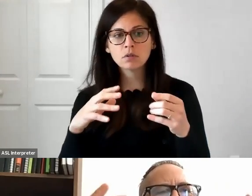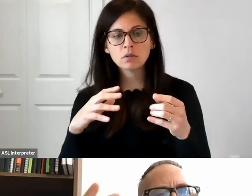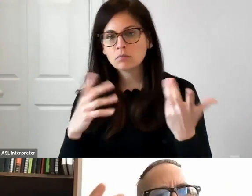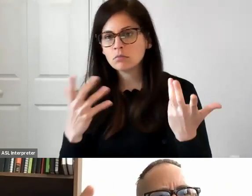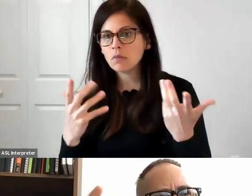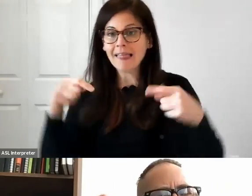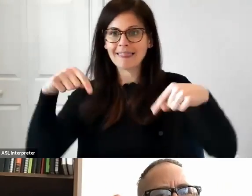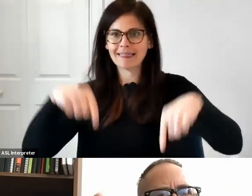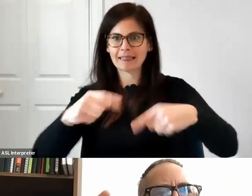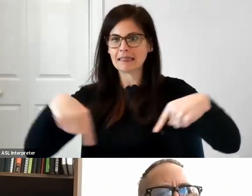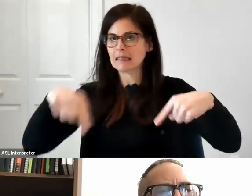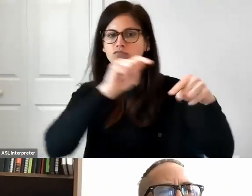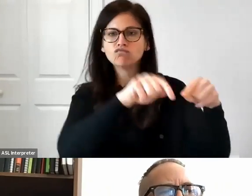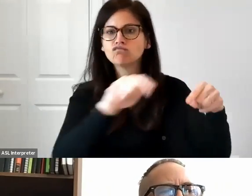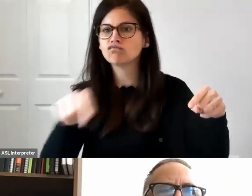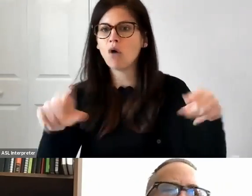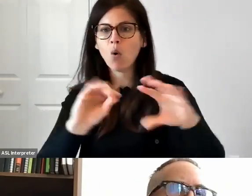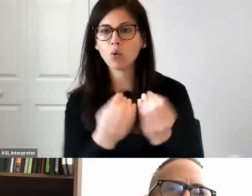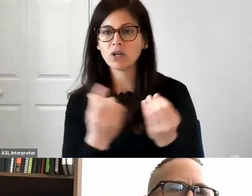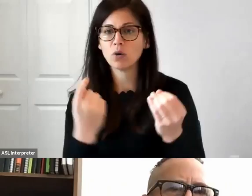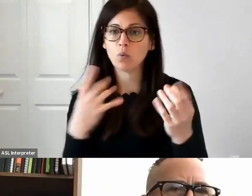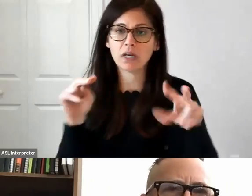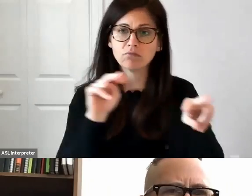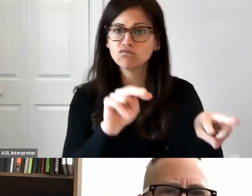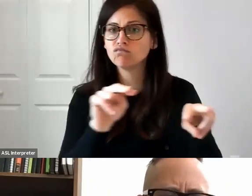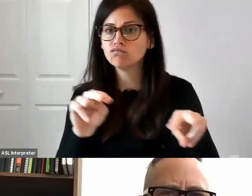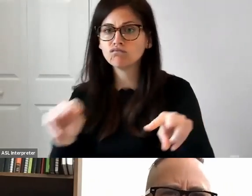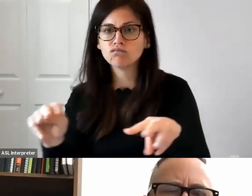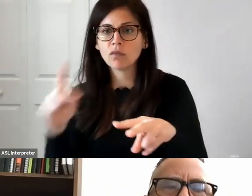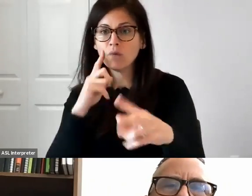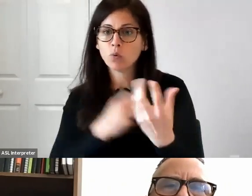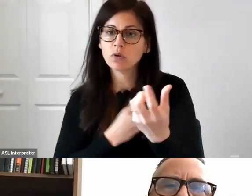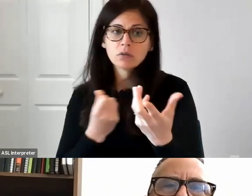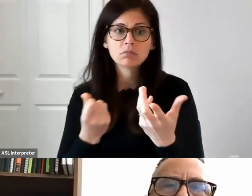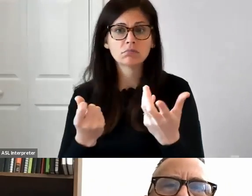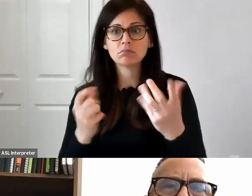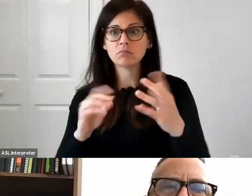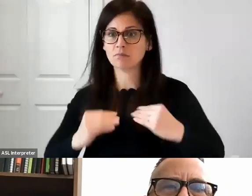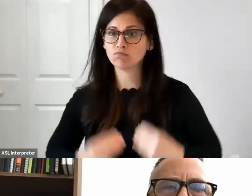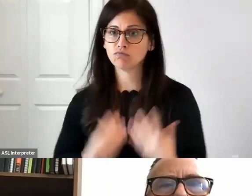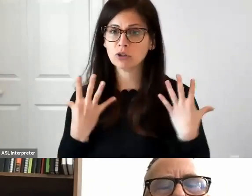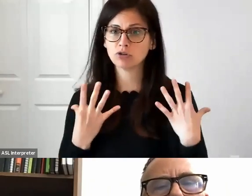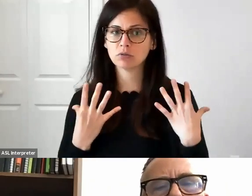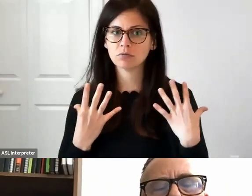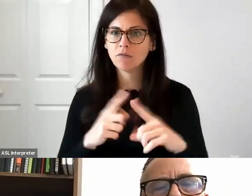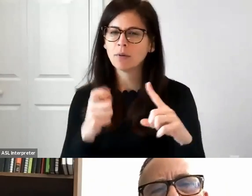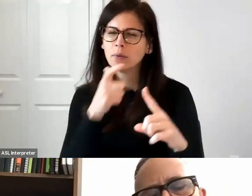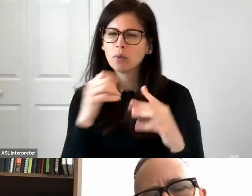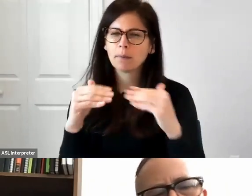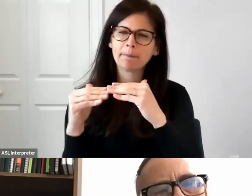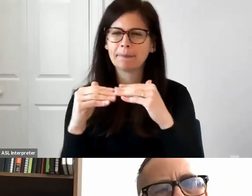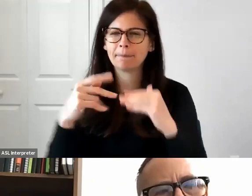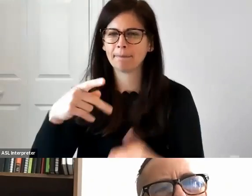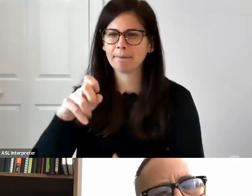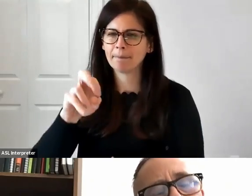these are the organizations we look to, has come from your peers. And I think that's important to note.